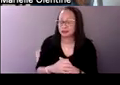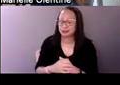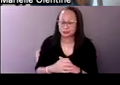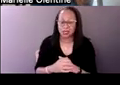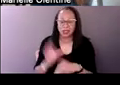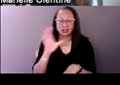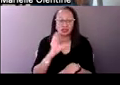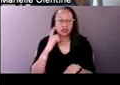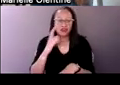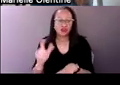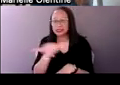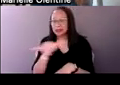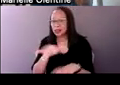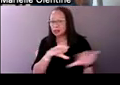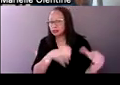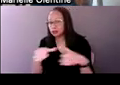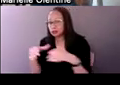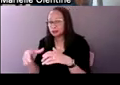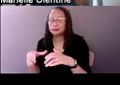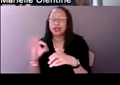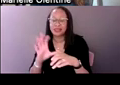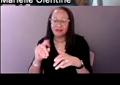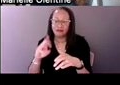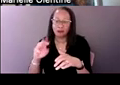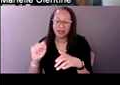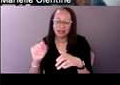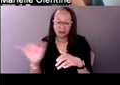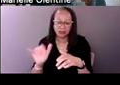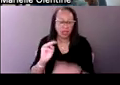You need to find a comp that ideally is similar to